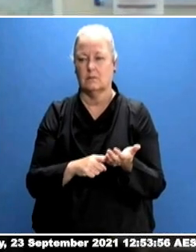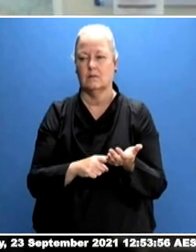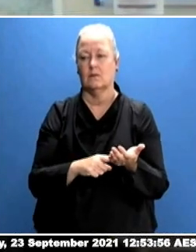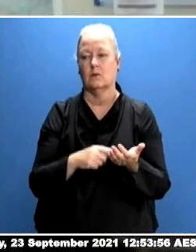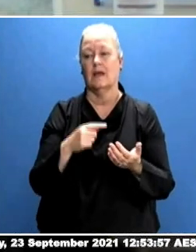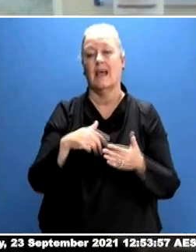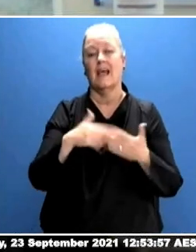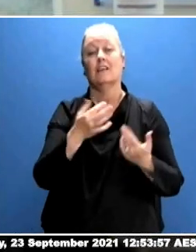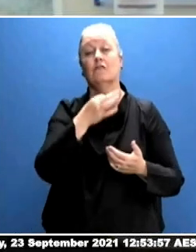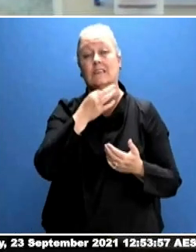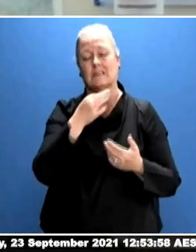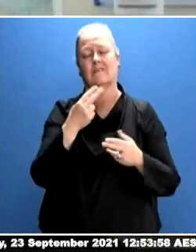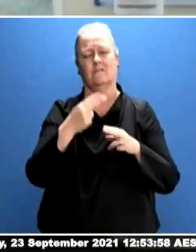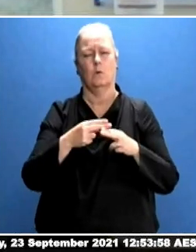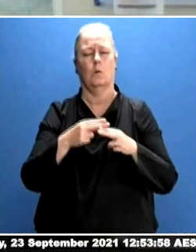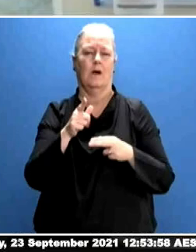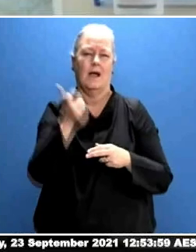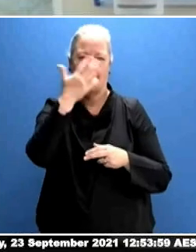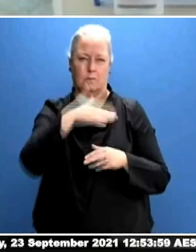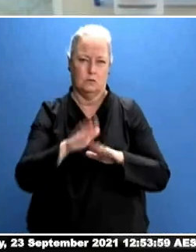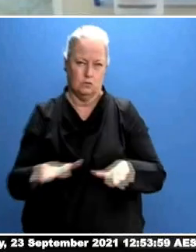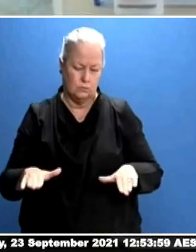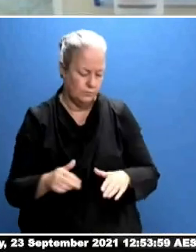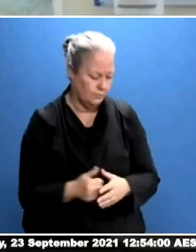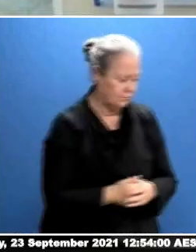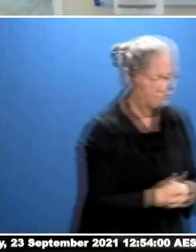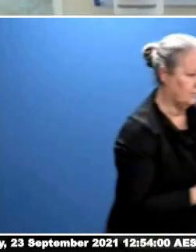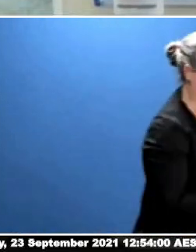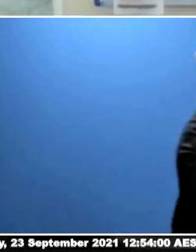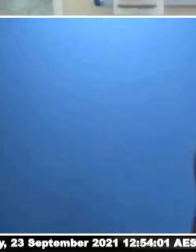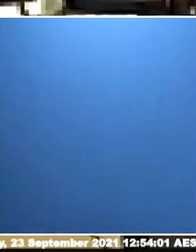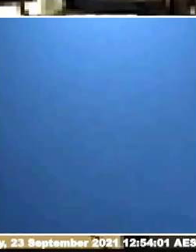Mr Espie, we're running a little bit close to time, so I just want to ask